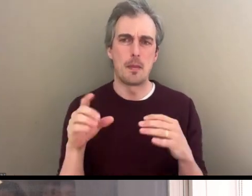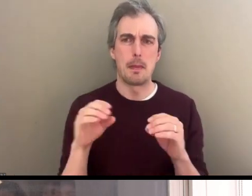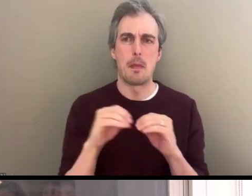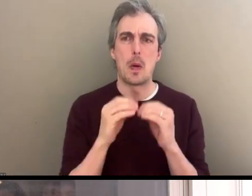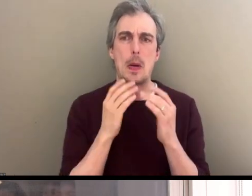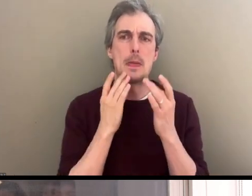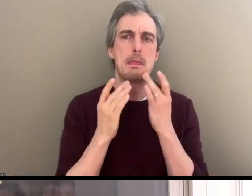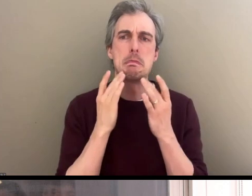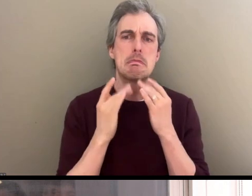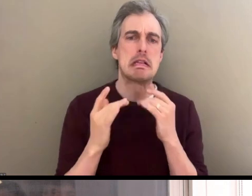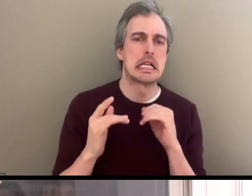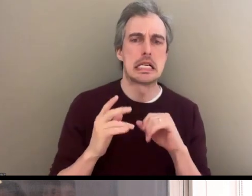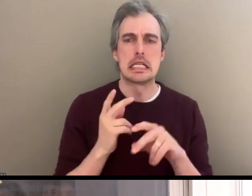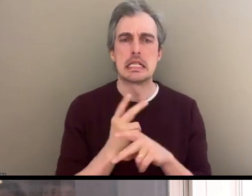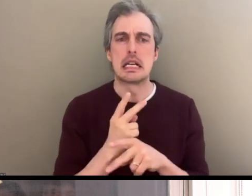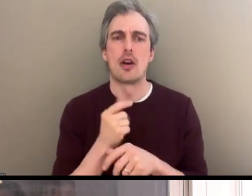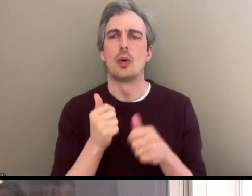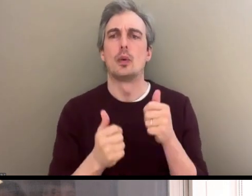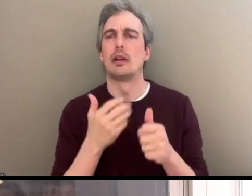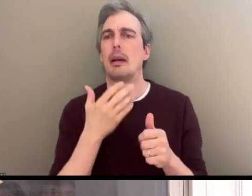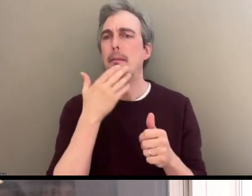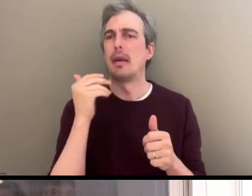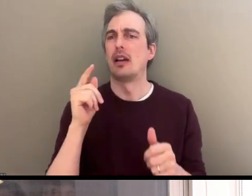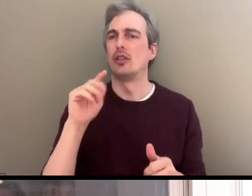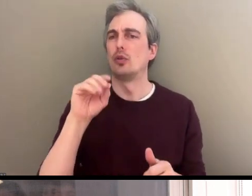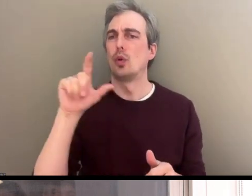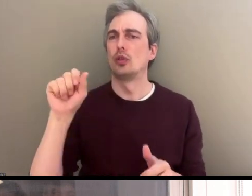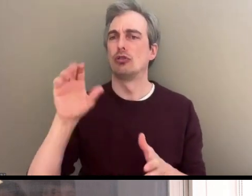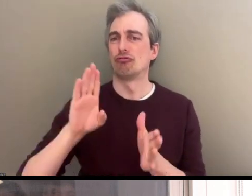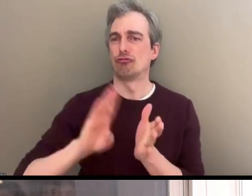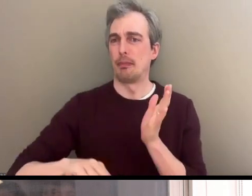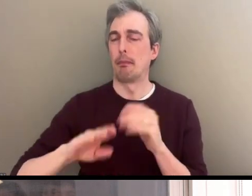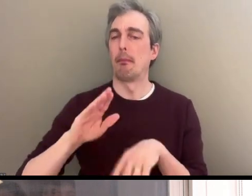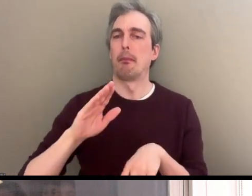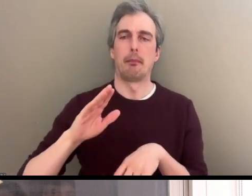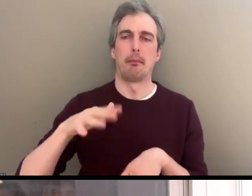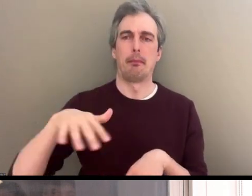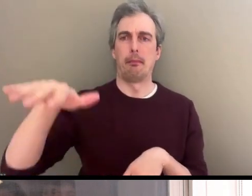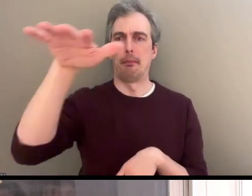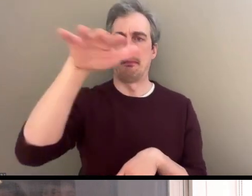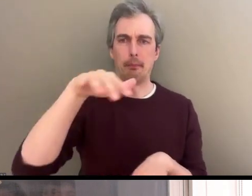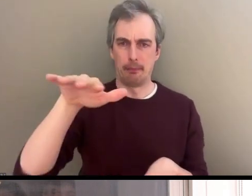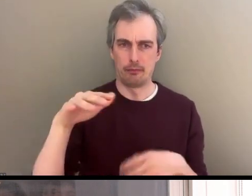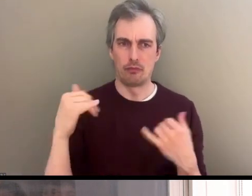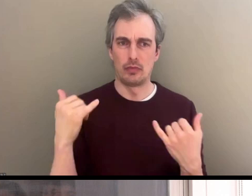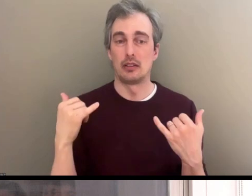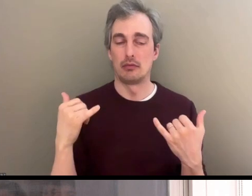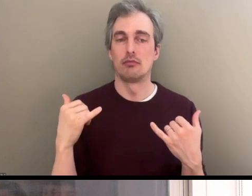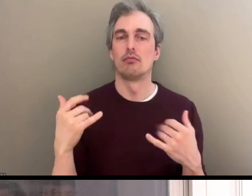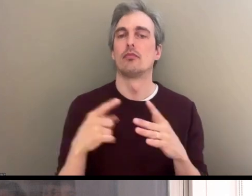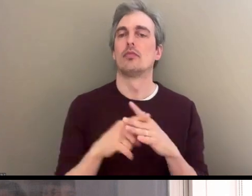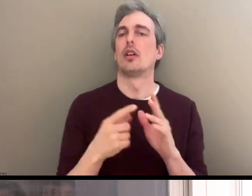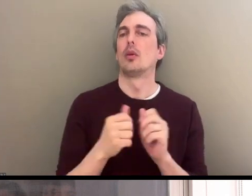So start with the linter. So because I'm mostly familiar with VS Code, any images or descriptions that